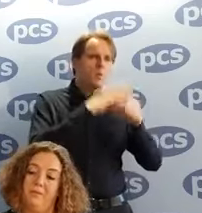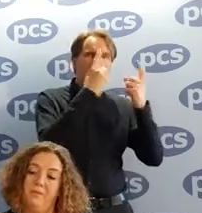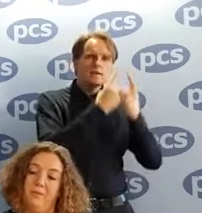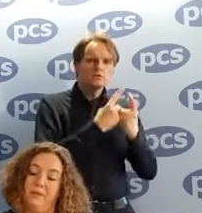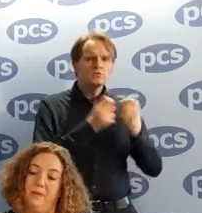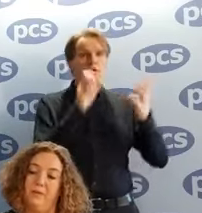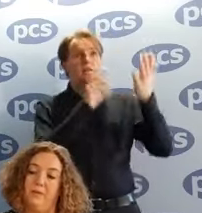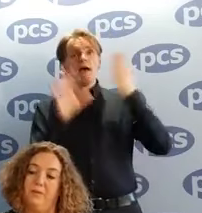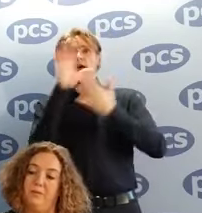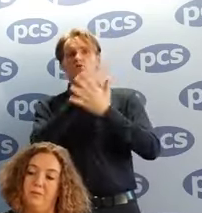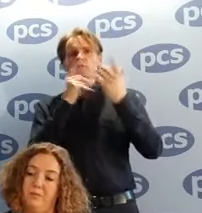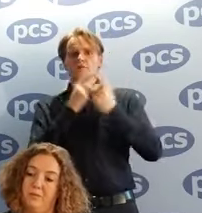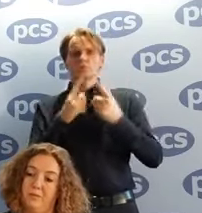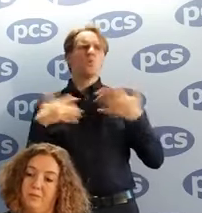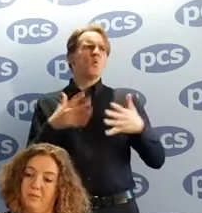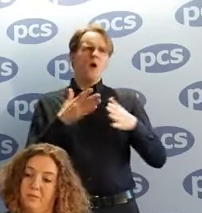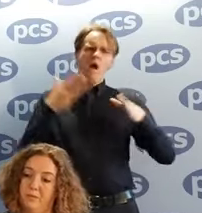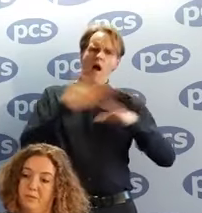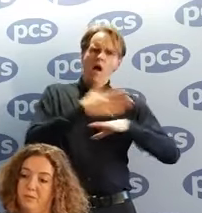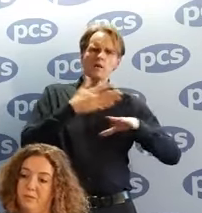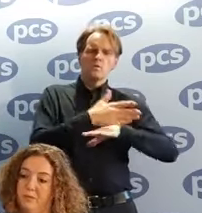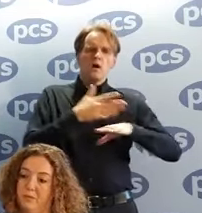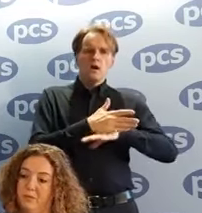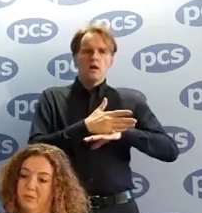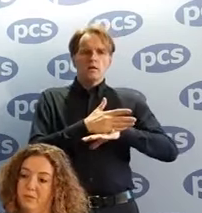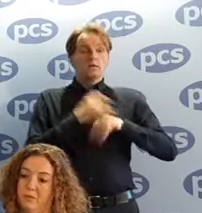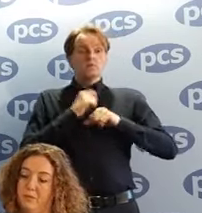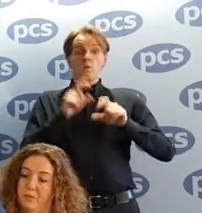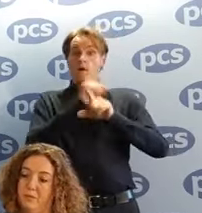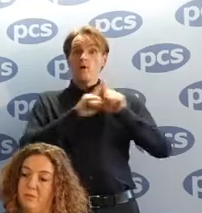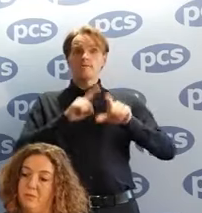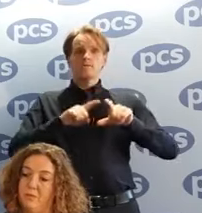the national stuff and what we debate at our conference determines what we then